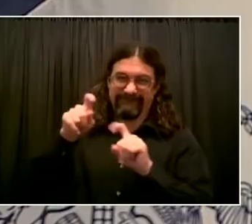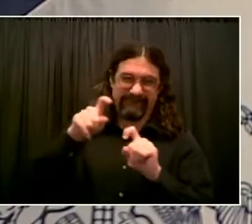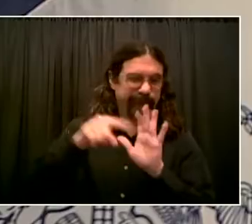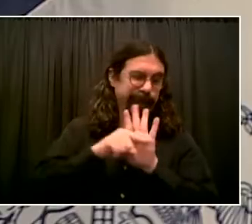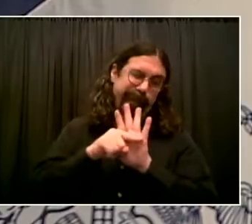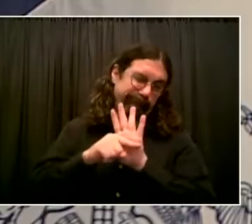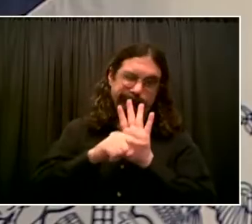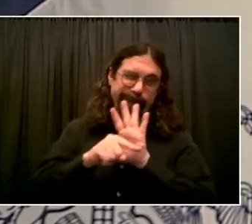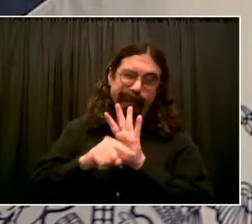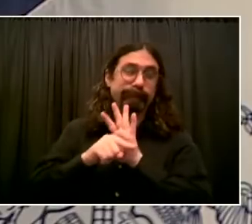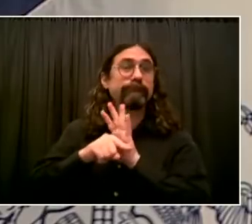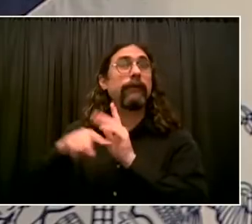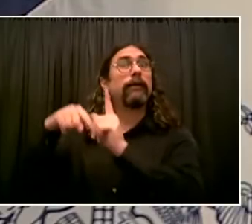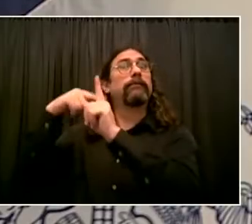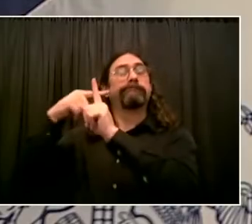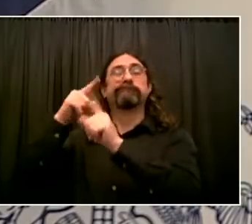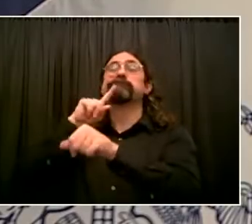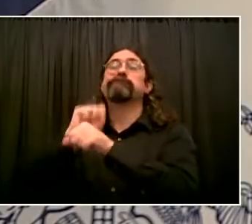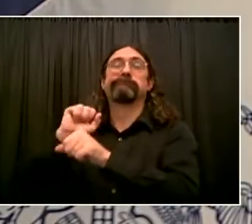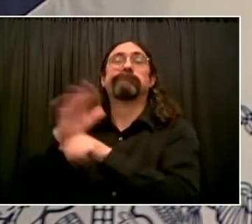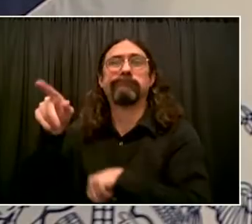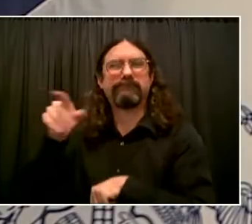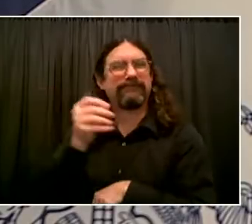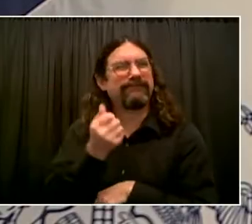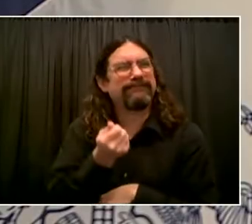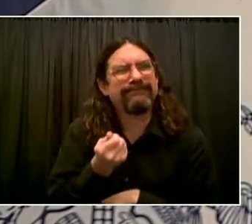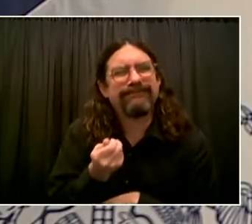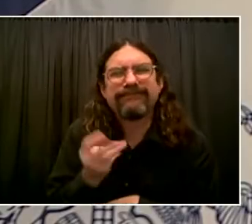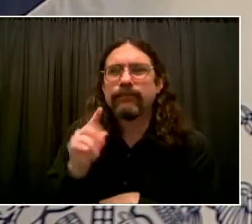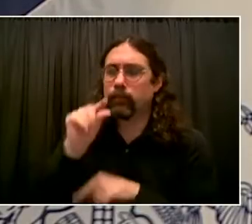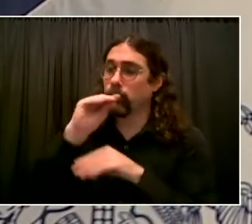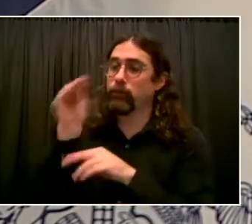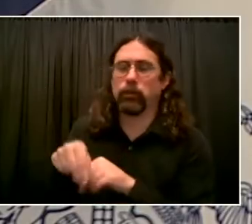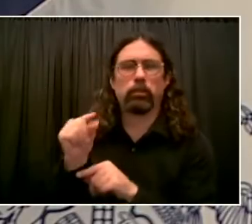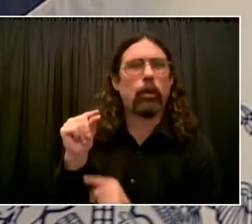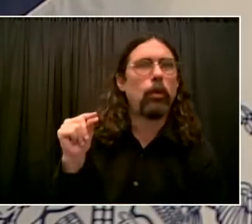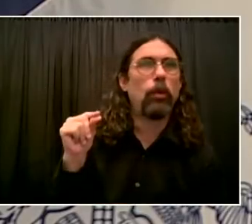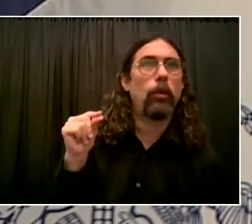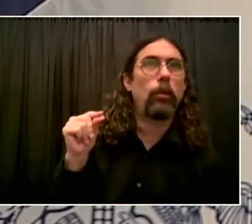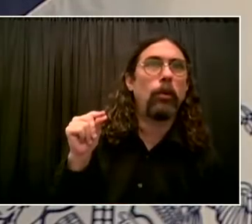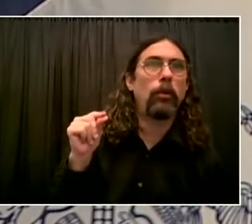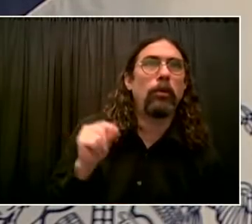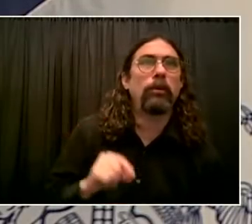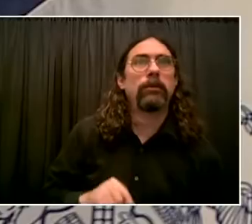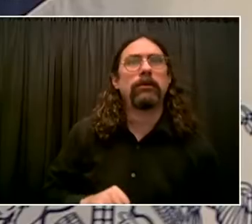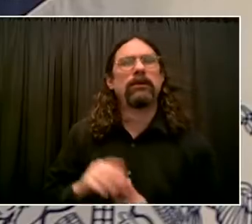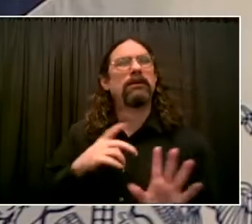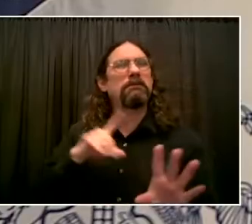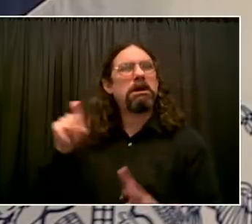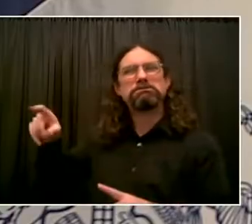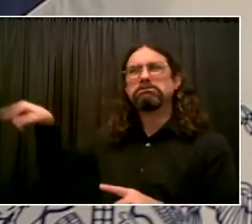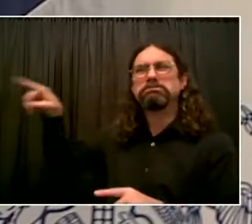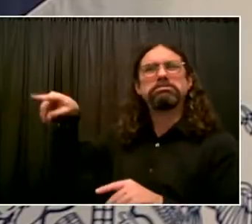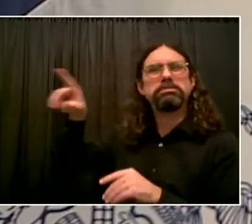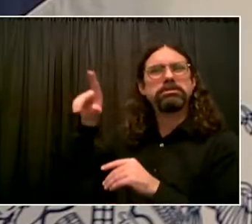THE FACTS ACTUALLY SAY SOMETHING VERY DIFFERENT. I WANT TO LAY IT OUT TO YOU. WE ARE DOING A HUGE AMOUNT OF TESTING AND HAVE A LOT OF TESTING CONSENT.